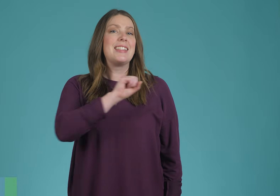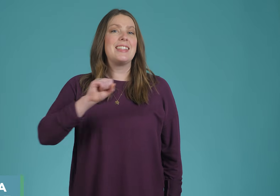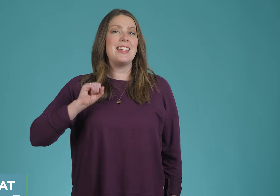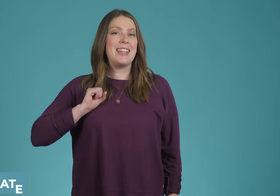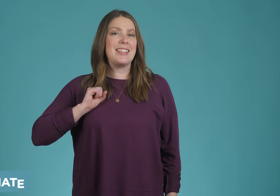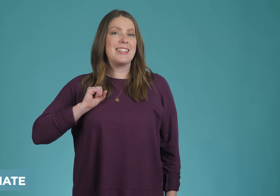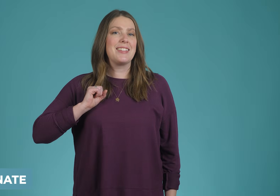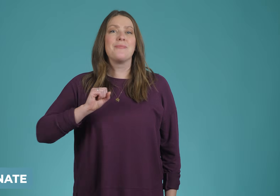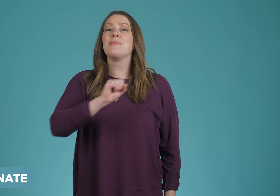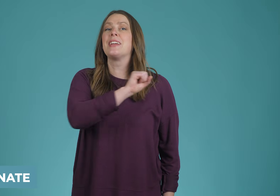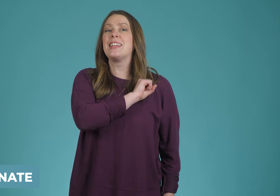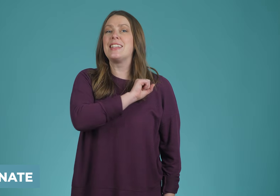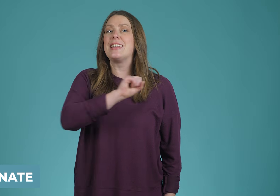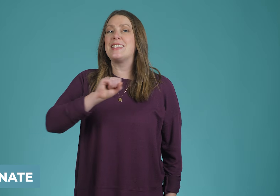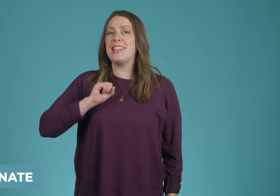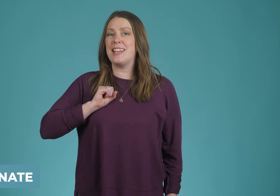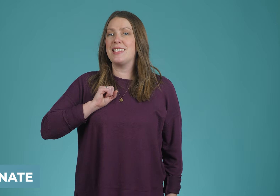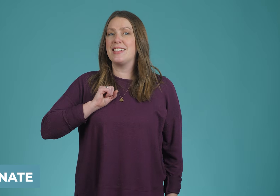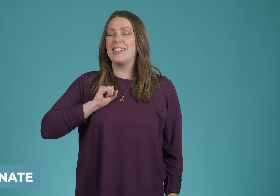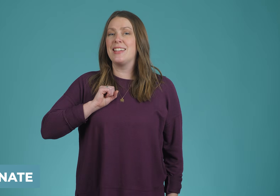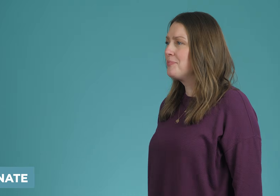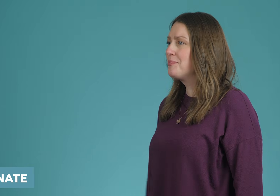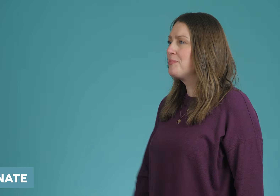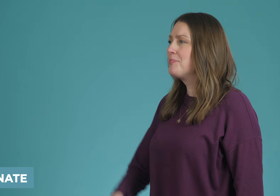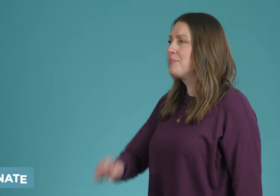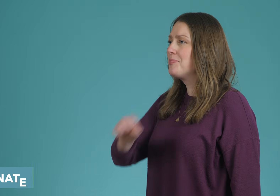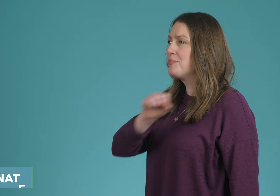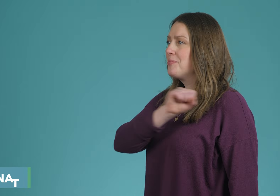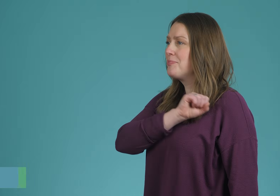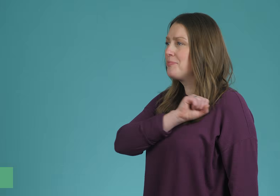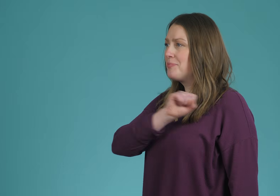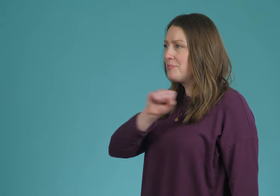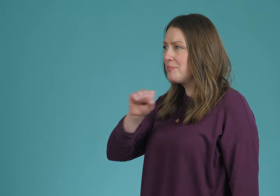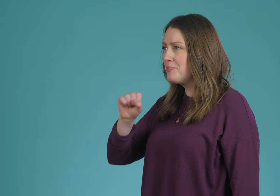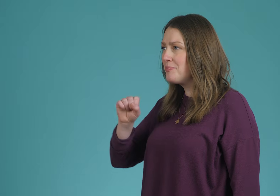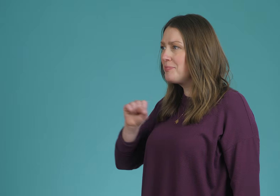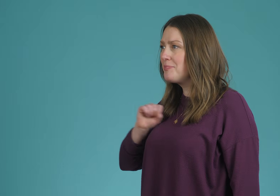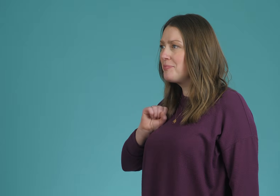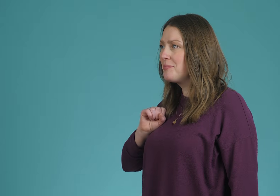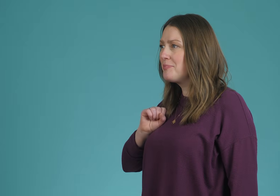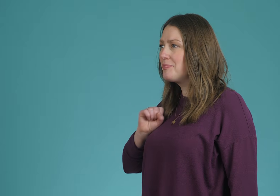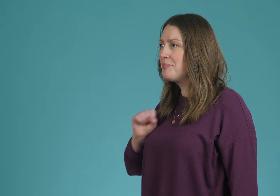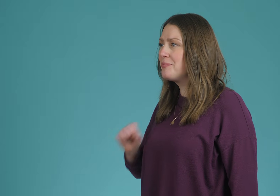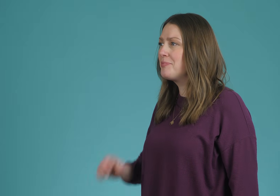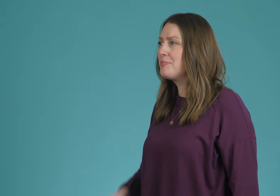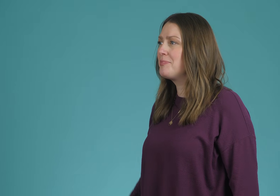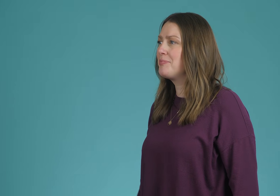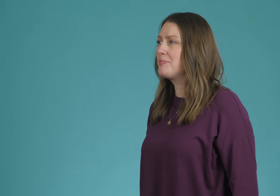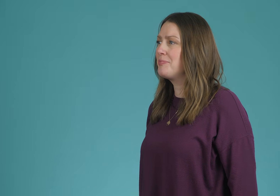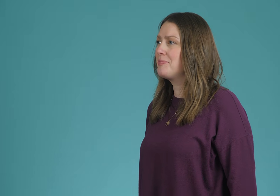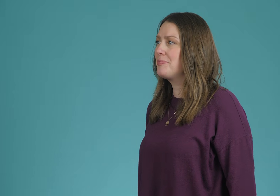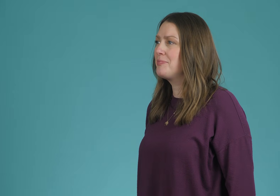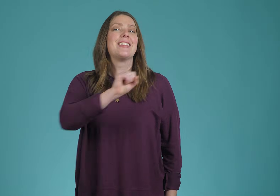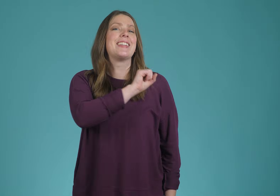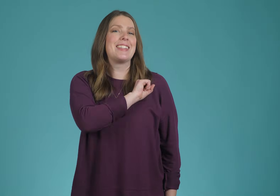senate senate. It's an S-hand going from non-dominant to dominant.